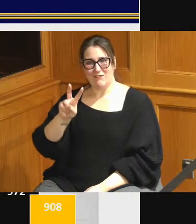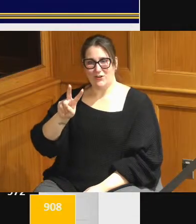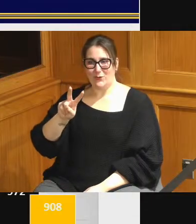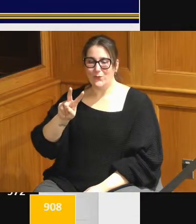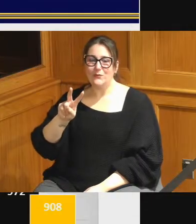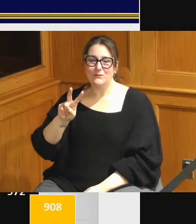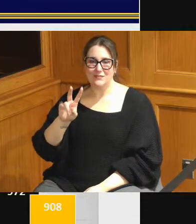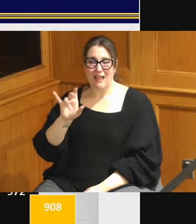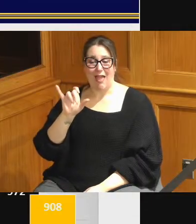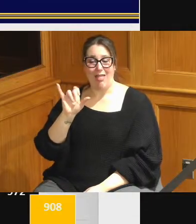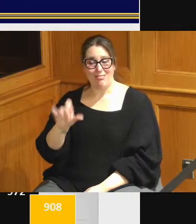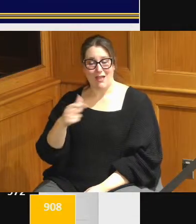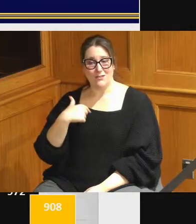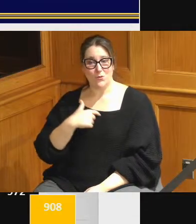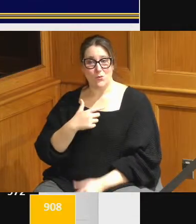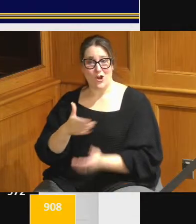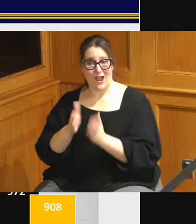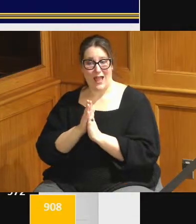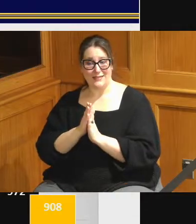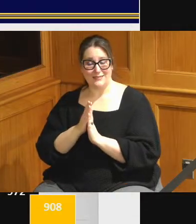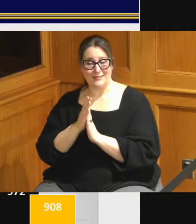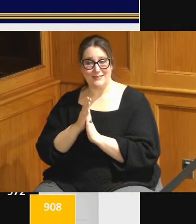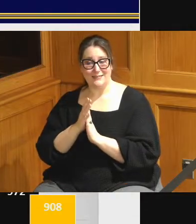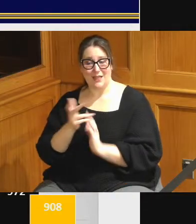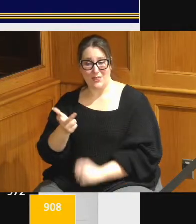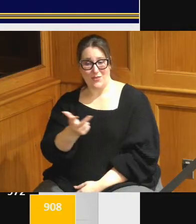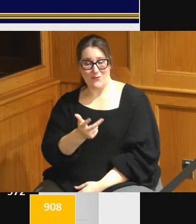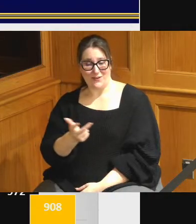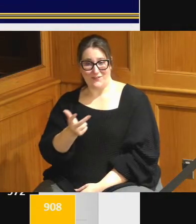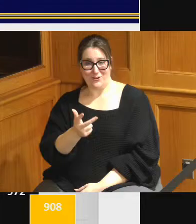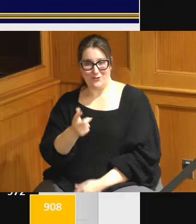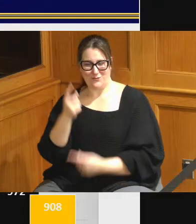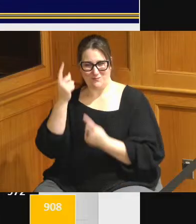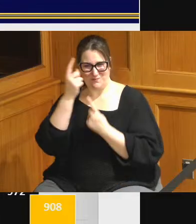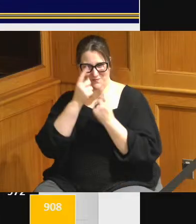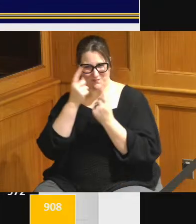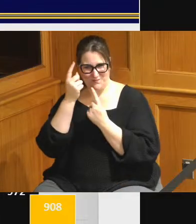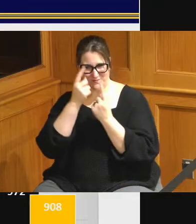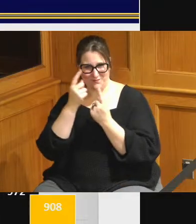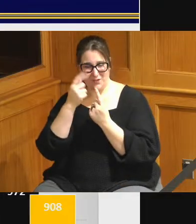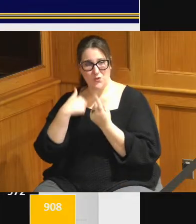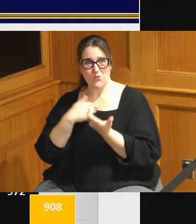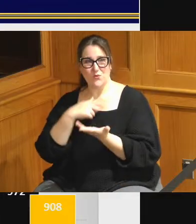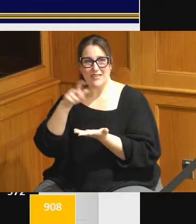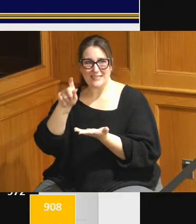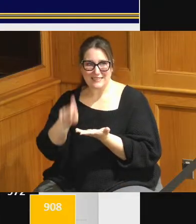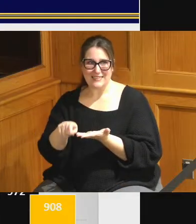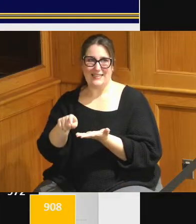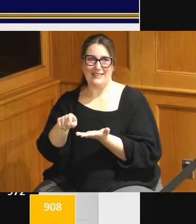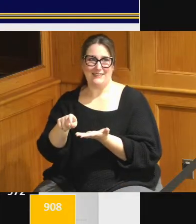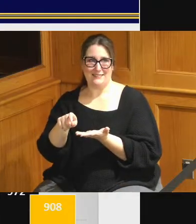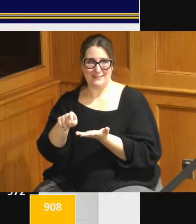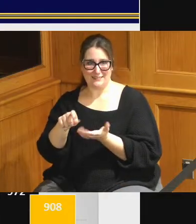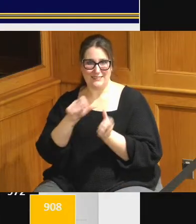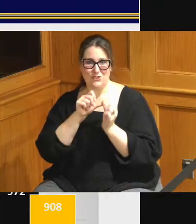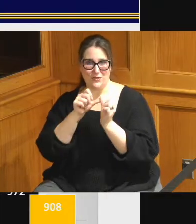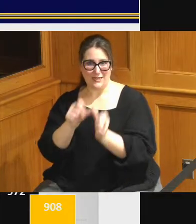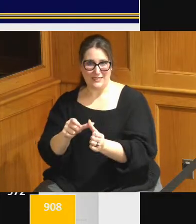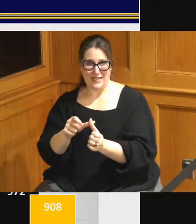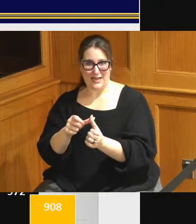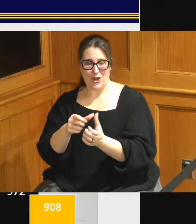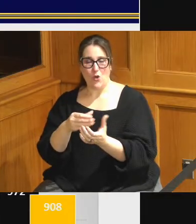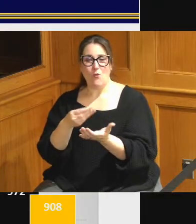we're asking the County Commission to consider that we need to continue funding for because